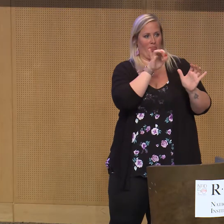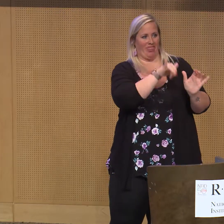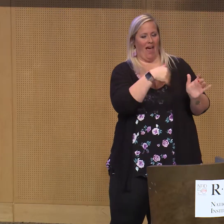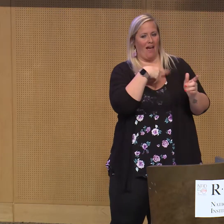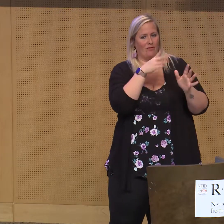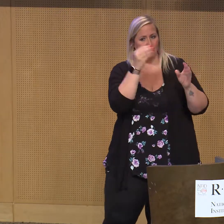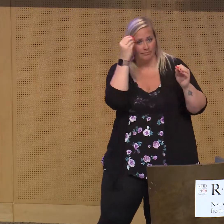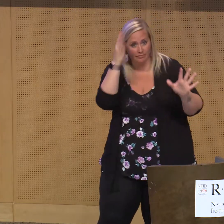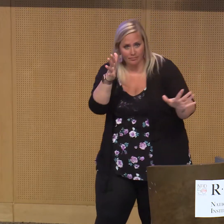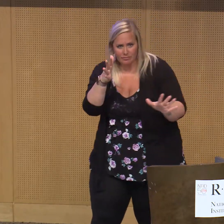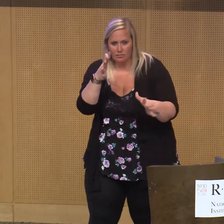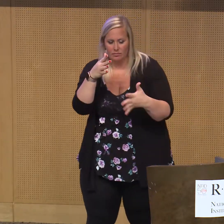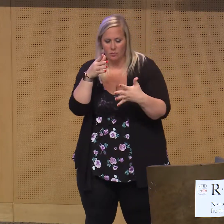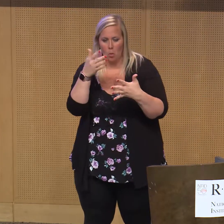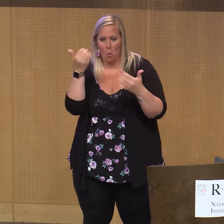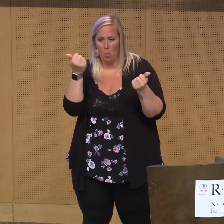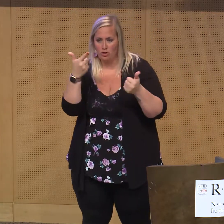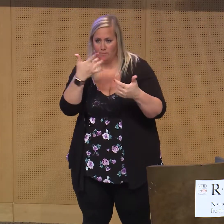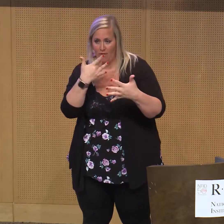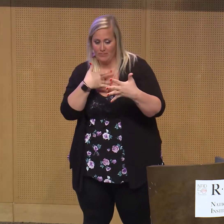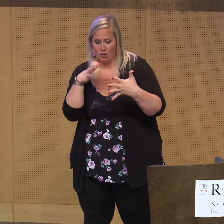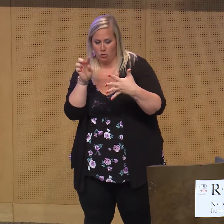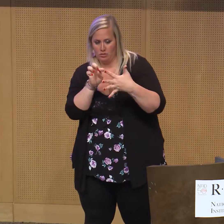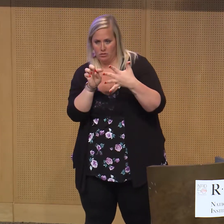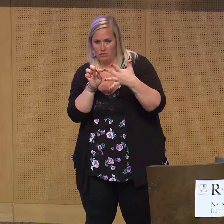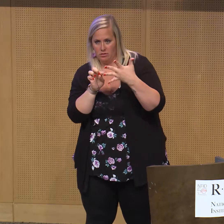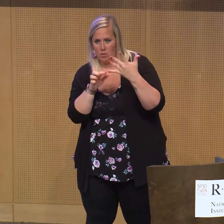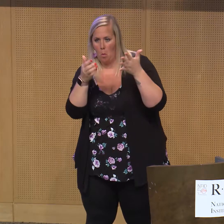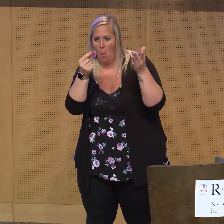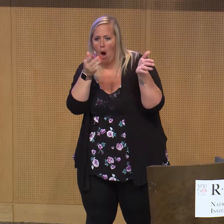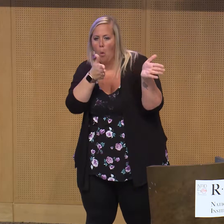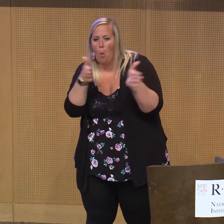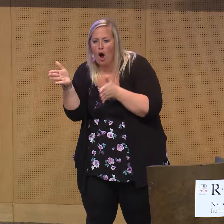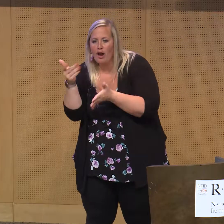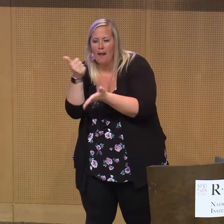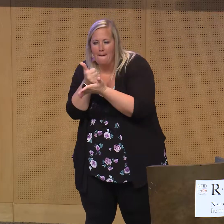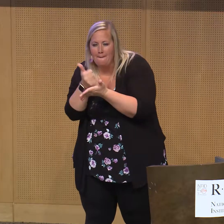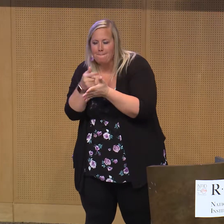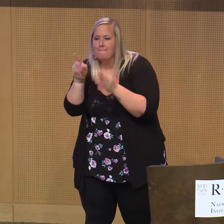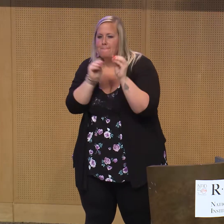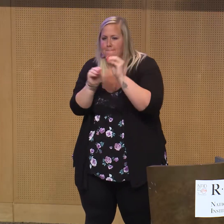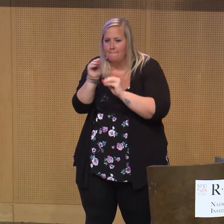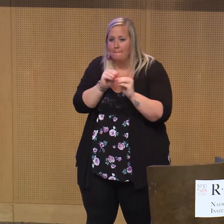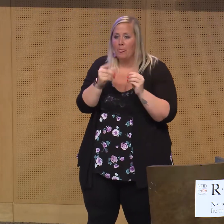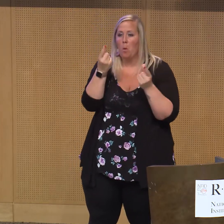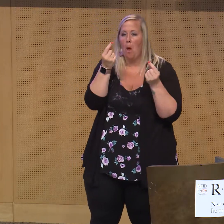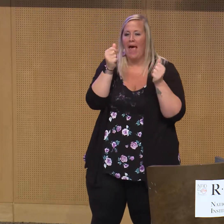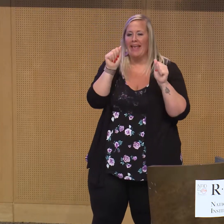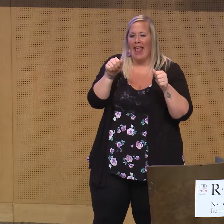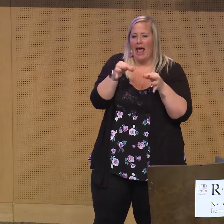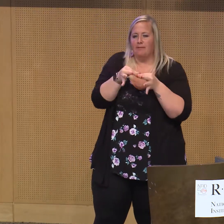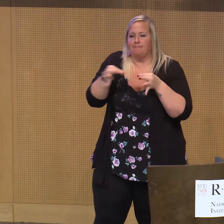account managers, because whatever they ask me to do, I need to be able to prioritize and shift my attention.